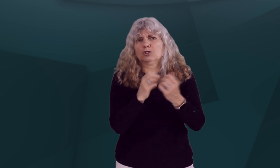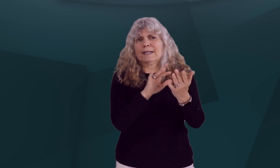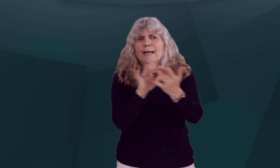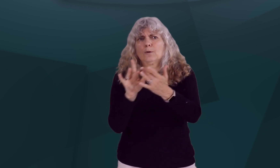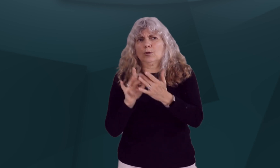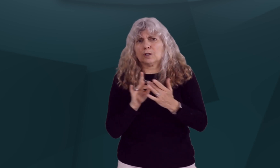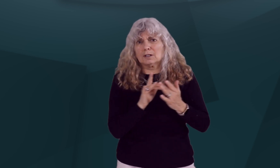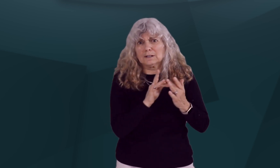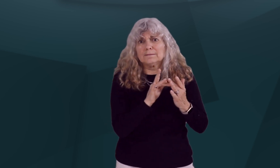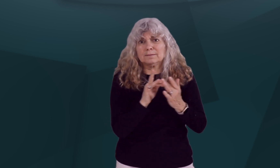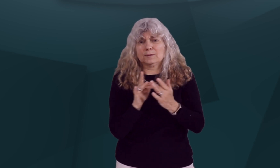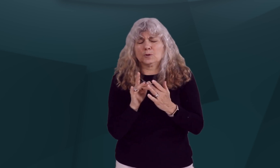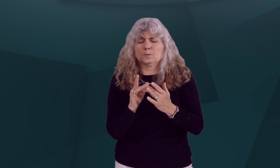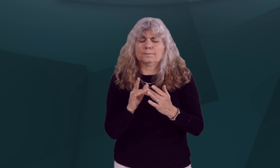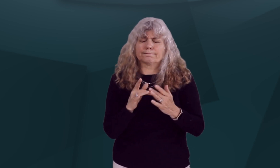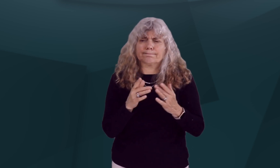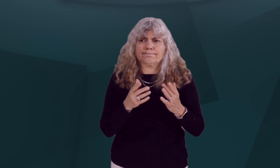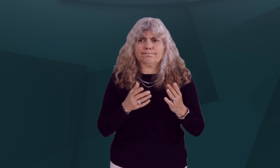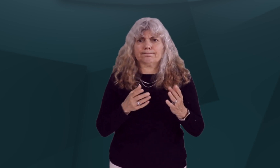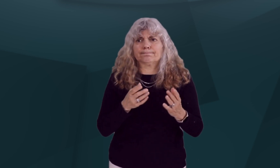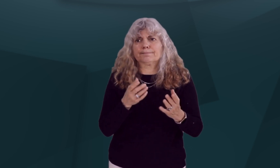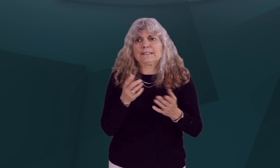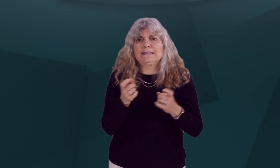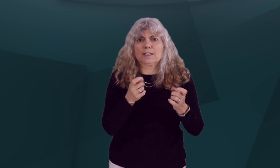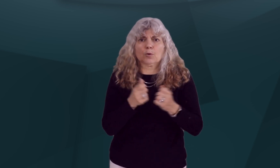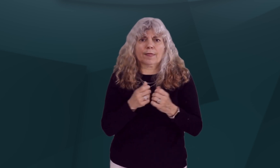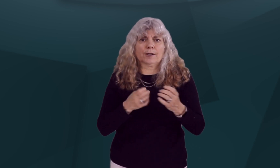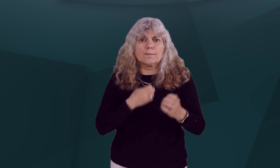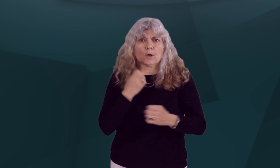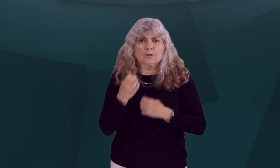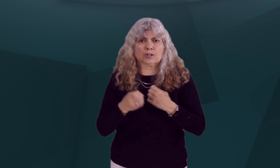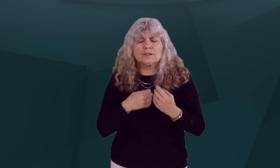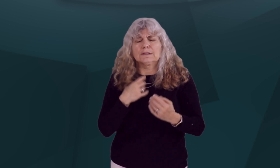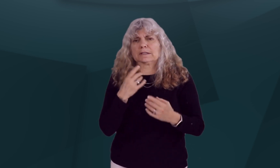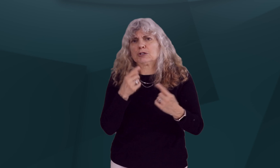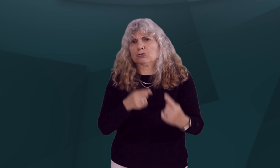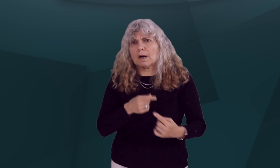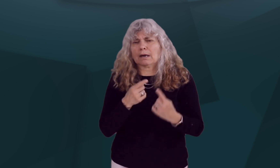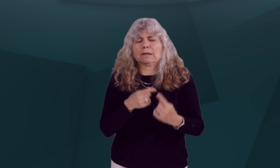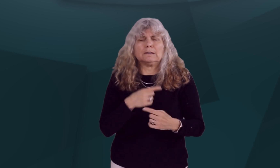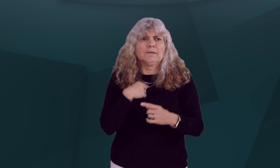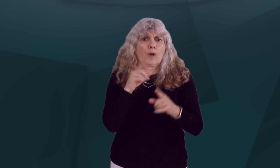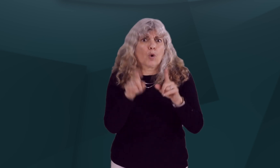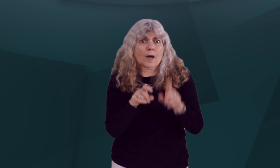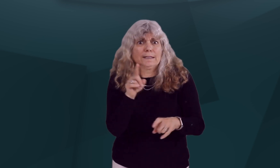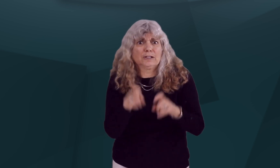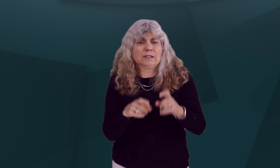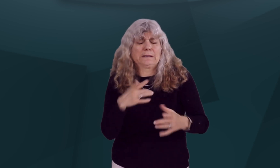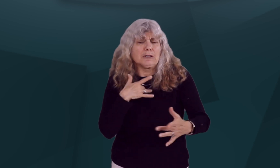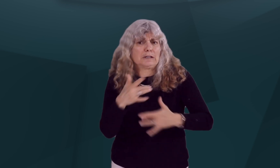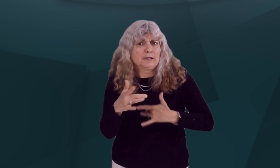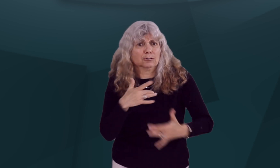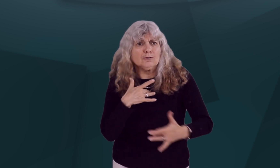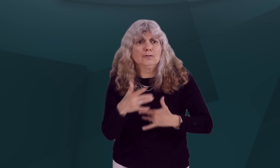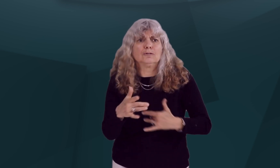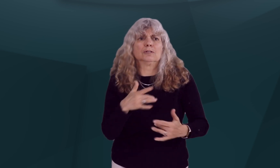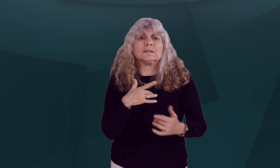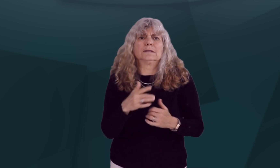Try to help your deaf child to develop that same social network to deal with their emotions, struggles, questions, and concerns.